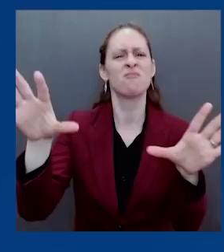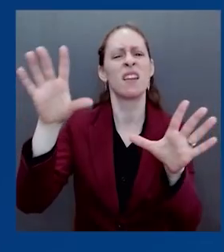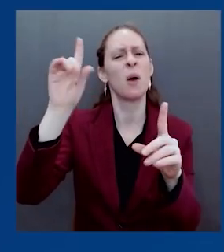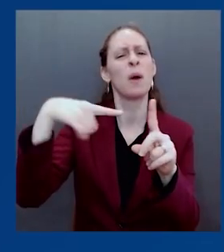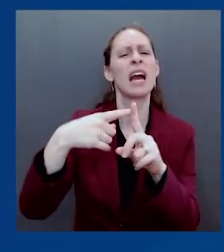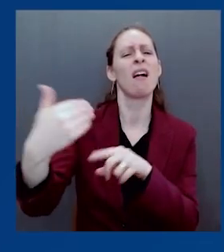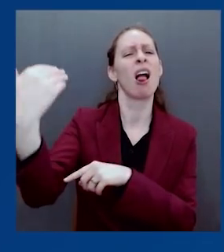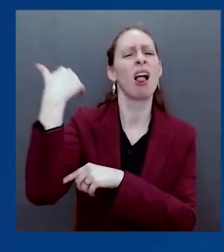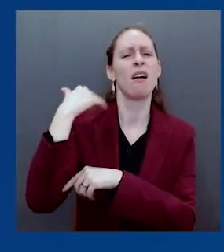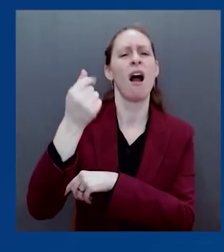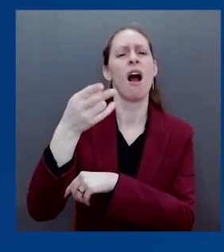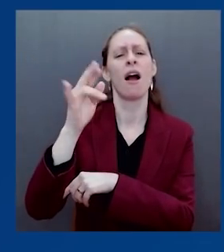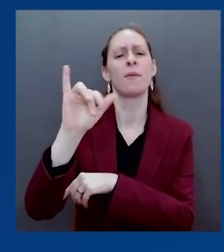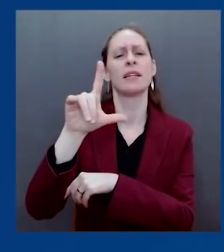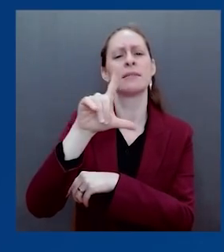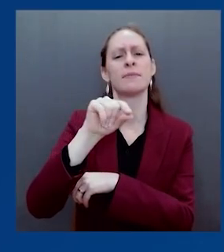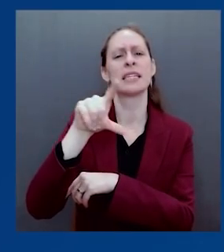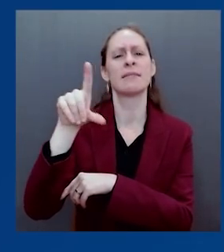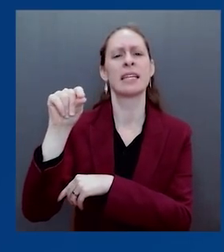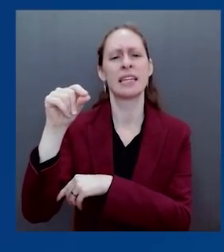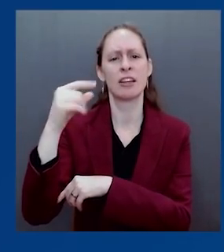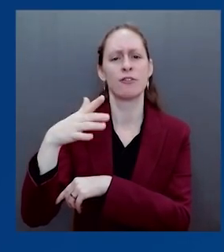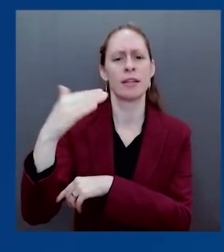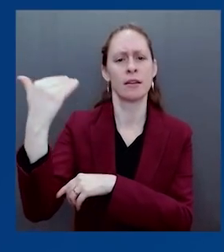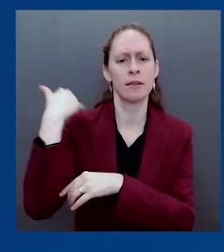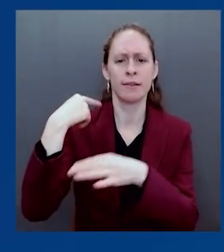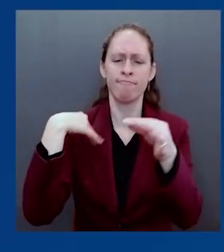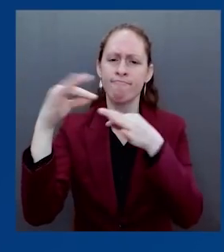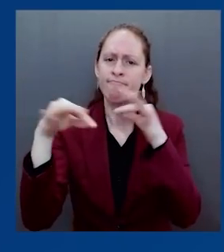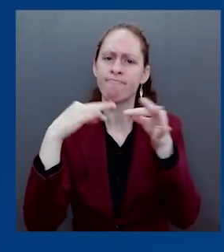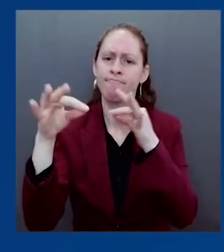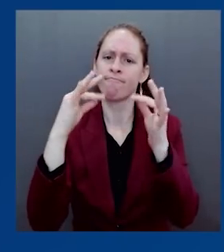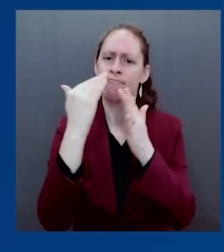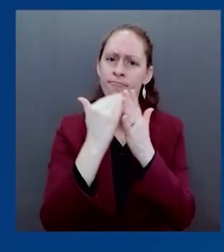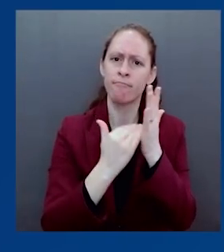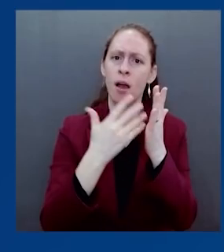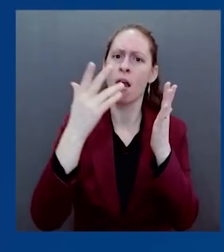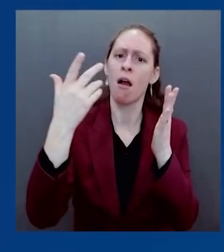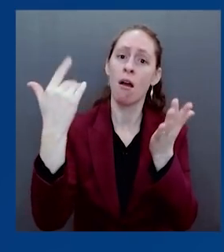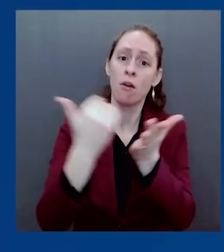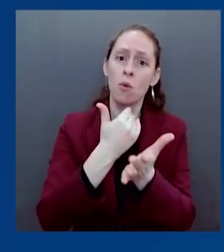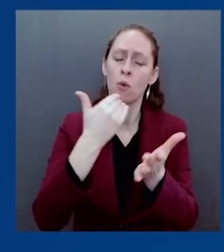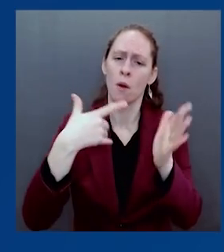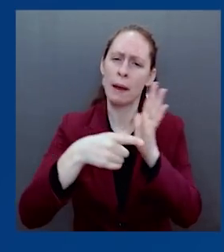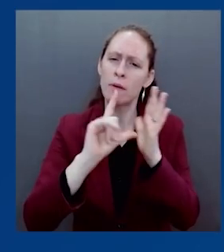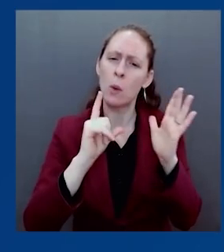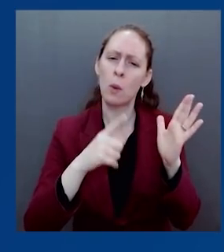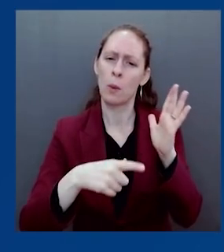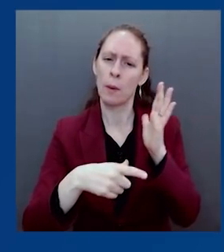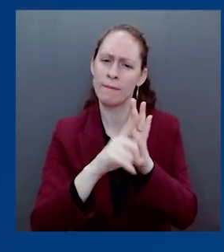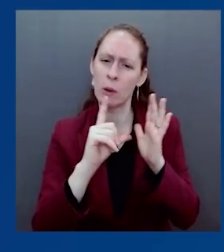in which there were 30 million-plus page reviews. Next slide. So, let's look at what we have there.